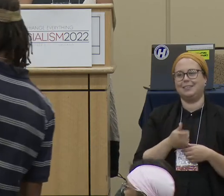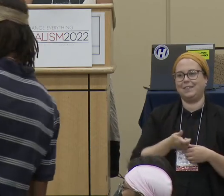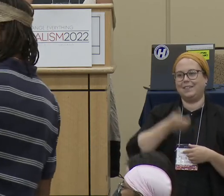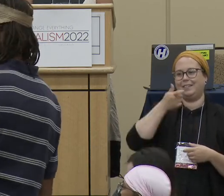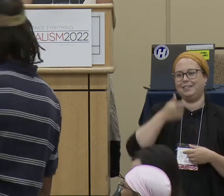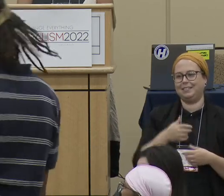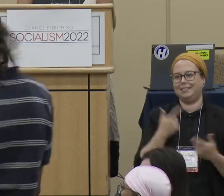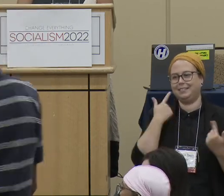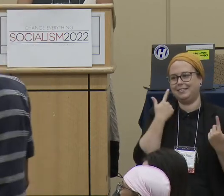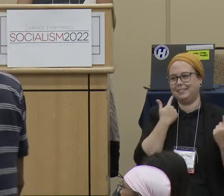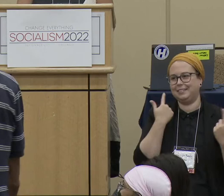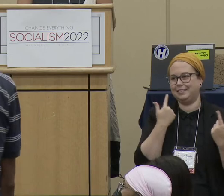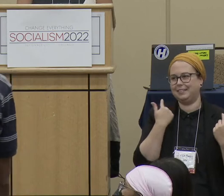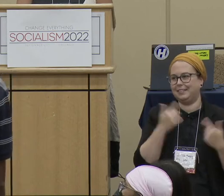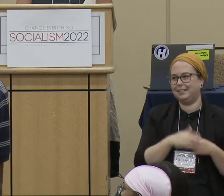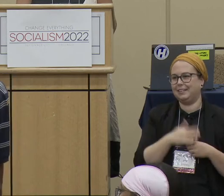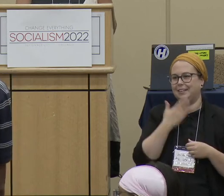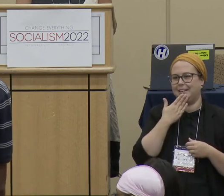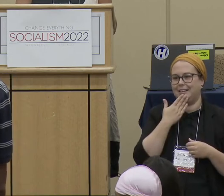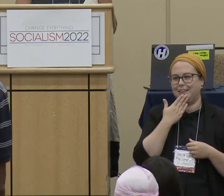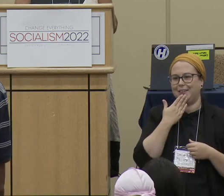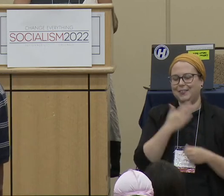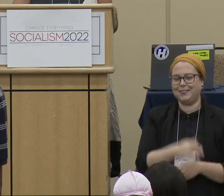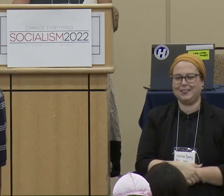≫ Everyone is -- ≫ Look at that!